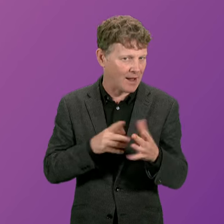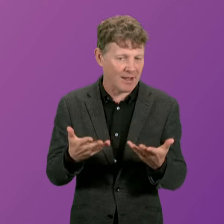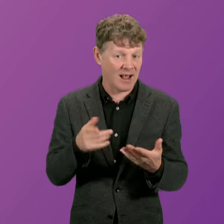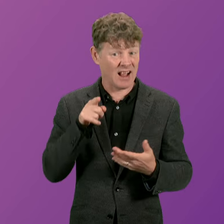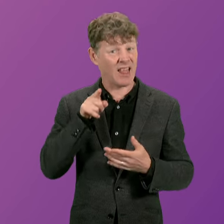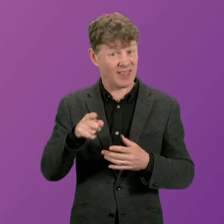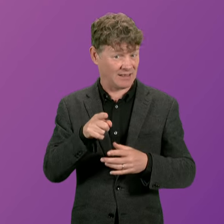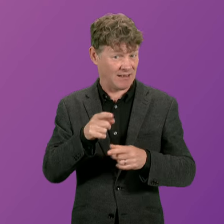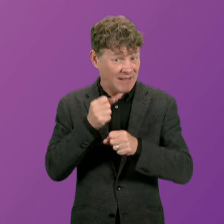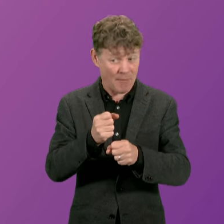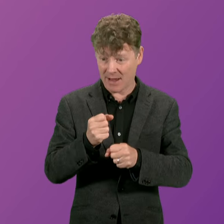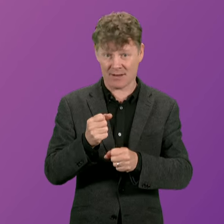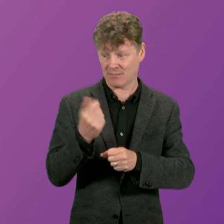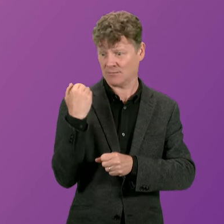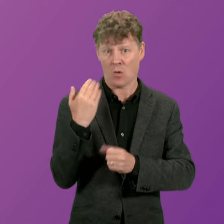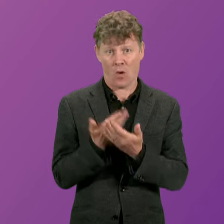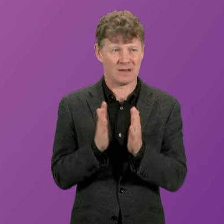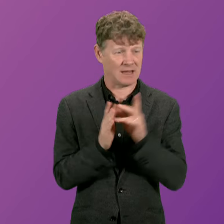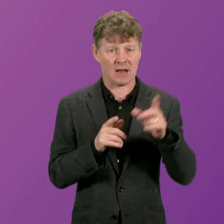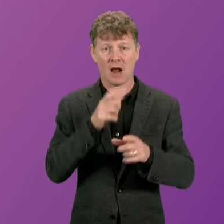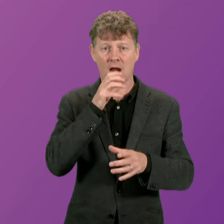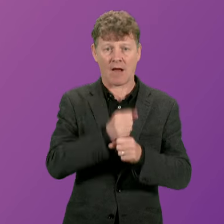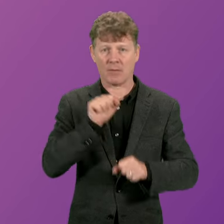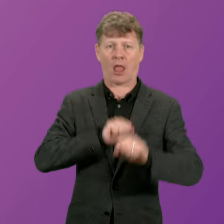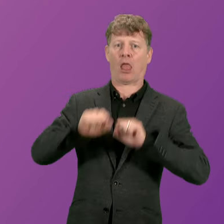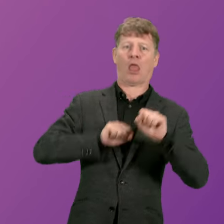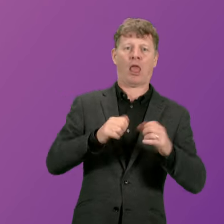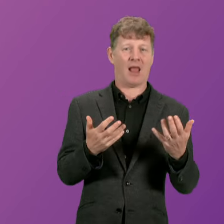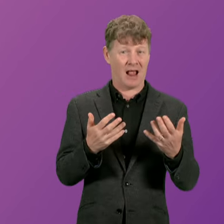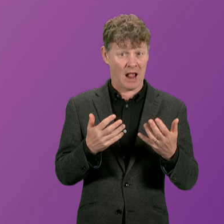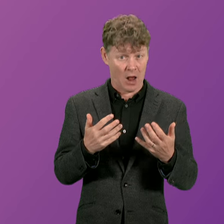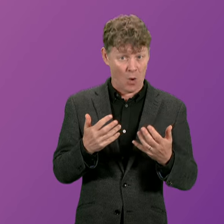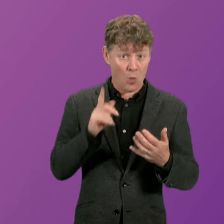on Sunday. Again, the Government is on the back foot. The lives of women and babies are at risk